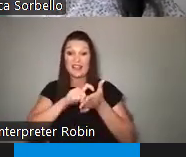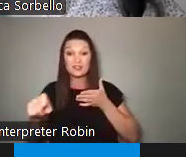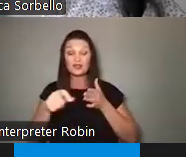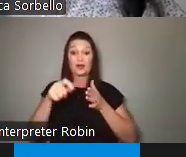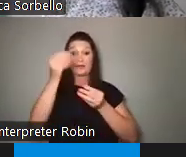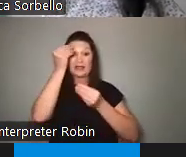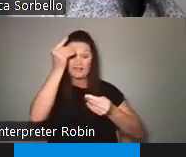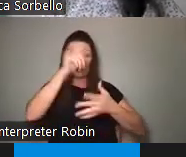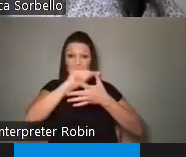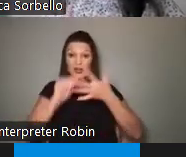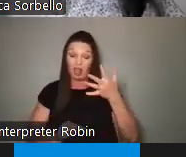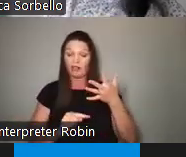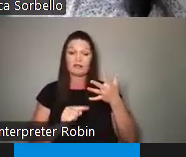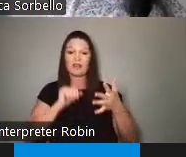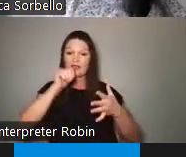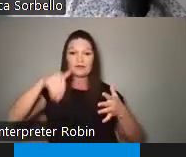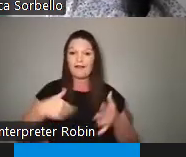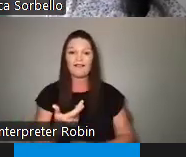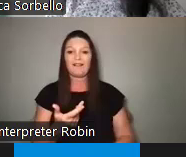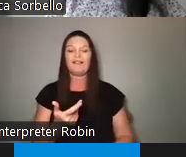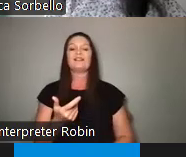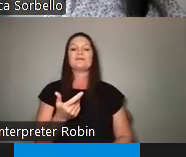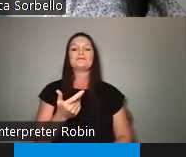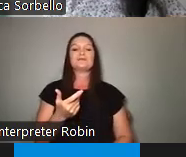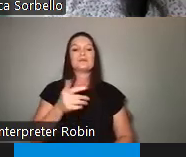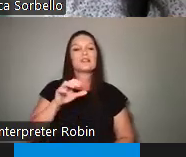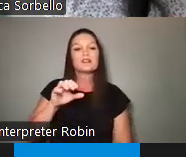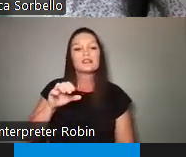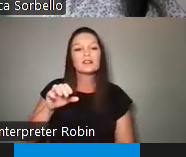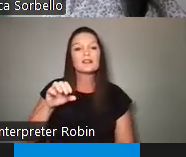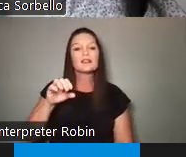are what we would call opioid naive. Somebody who uses